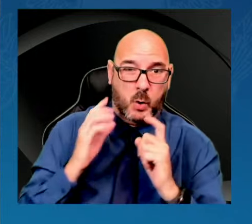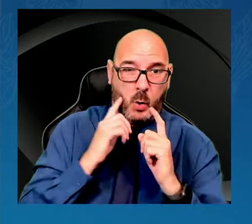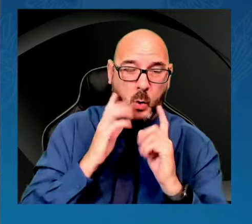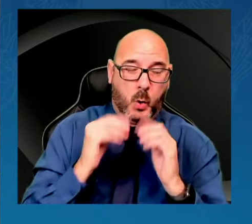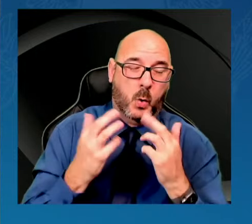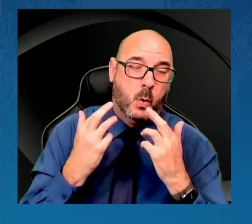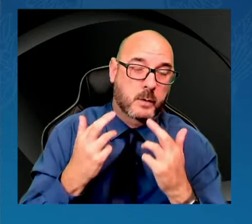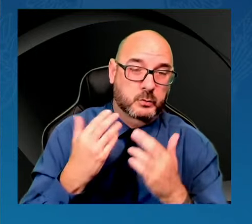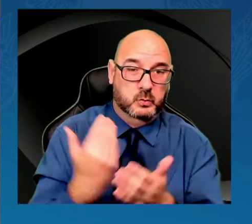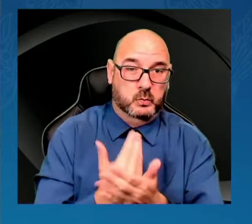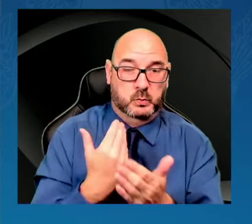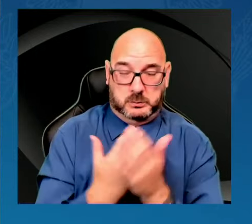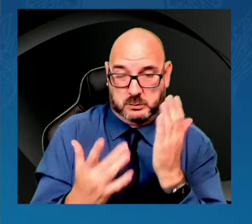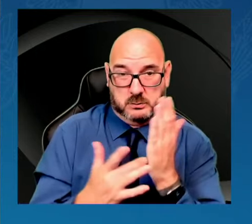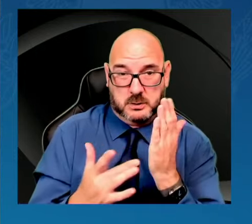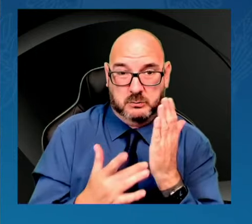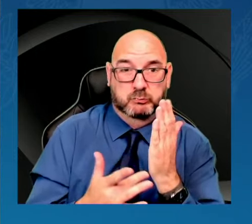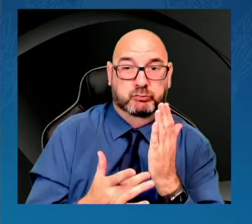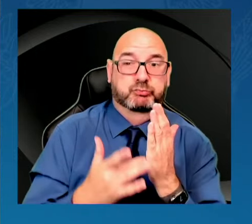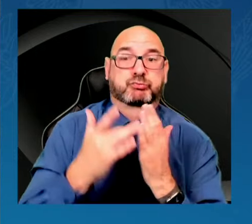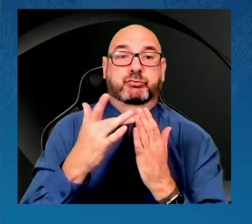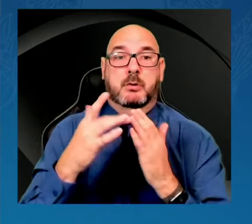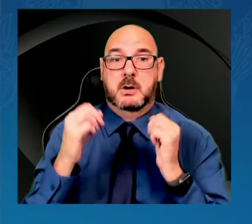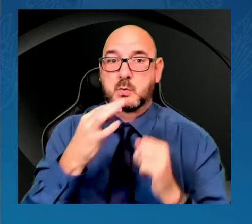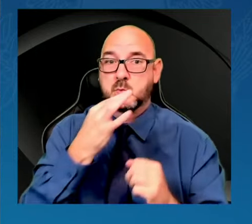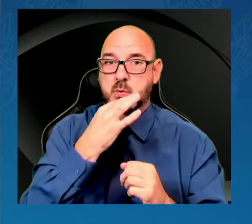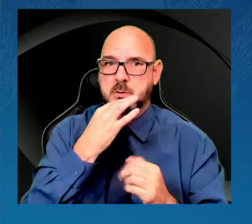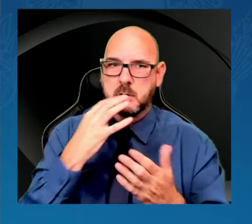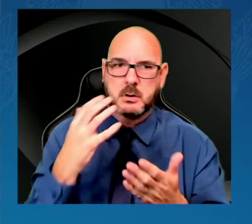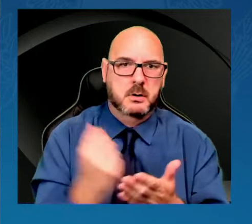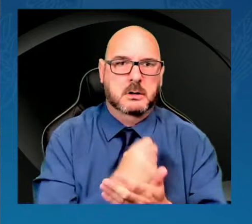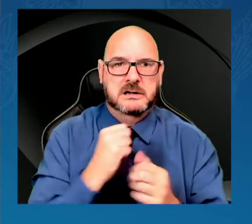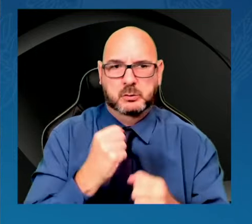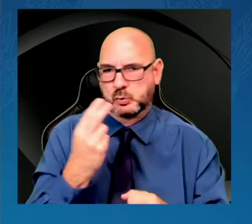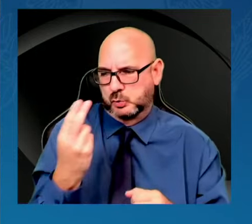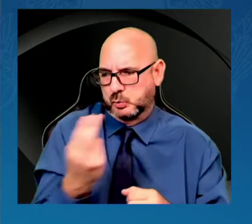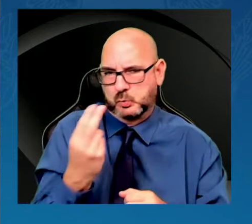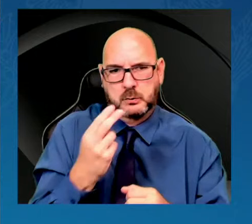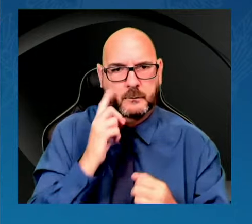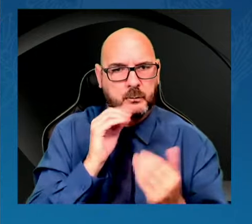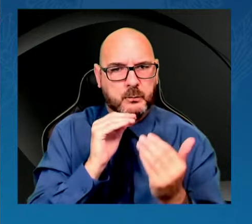that we can actually utilize to address some of these issues. But I think about the farmers who are there right now